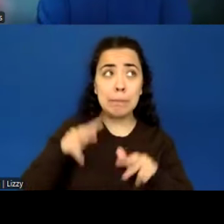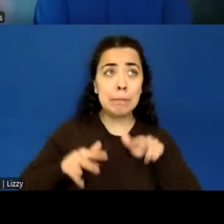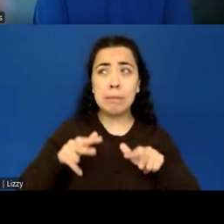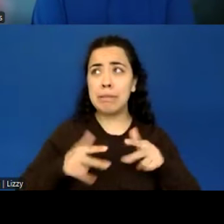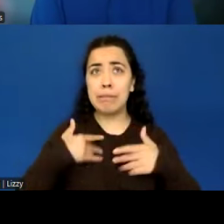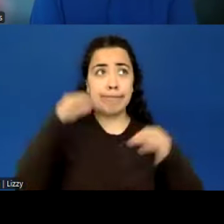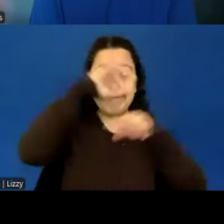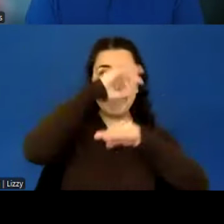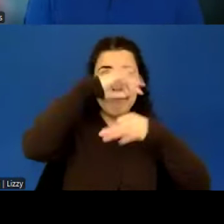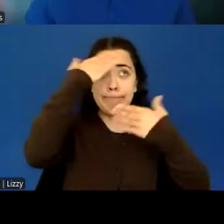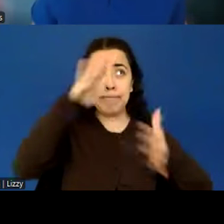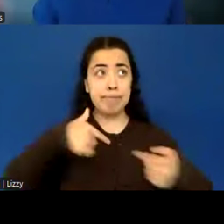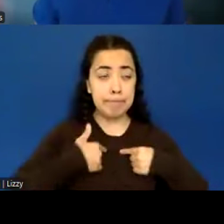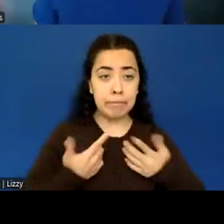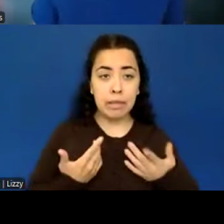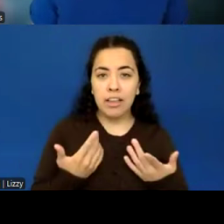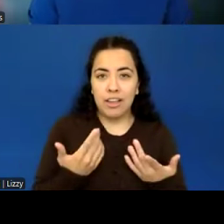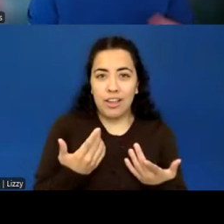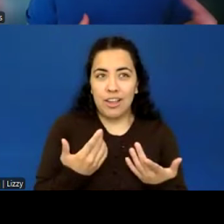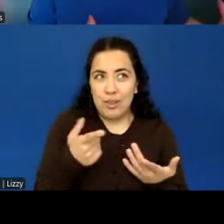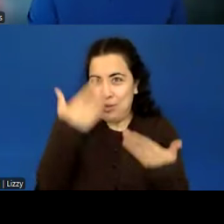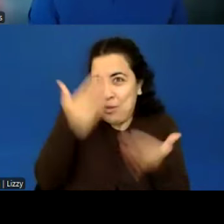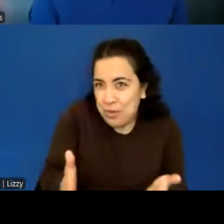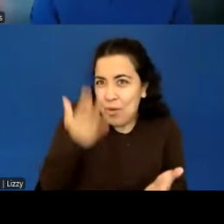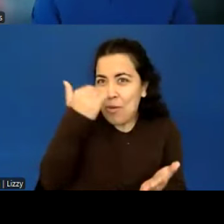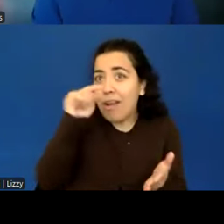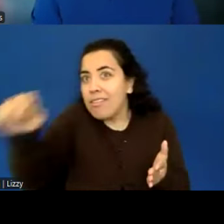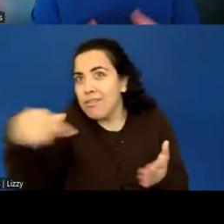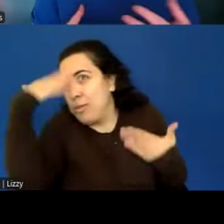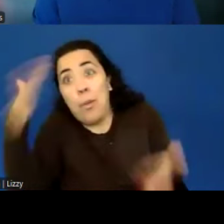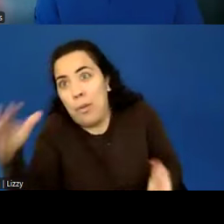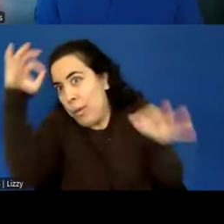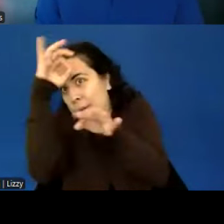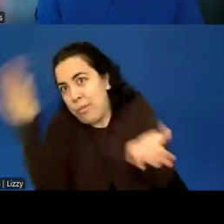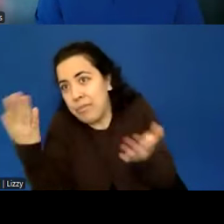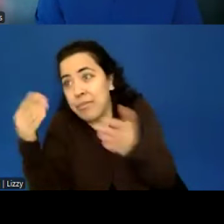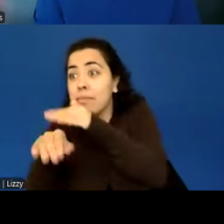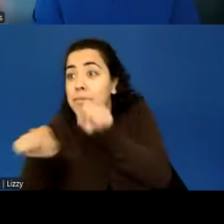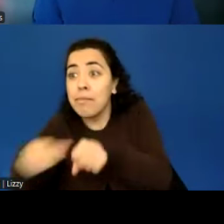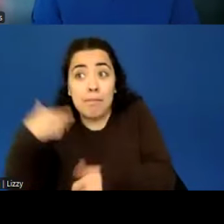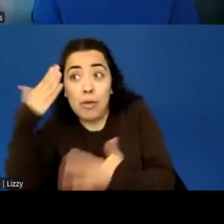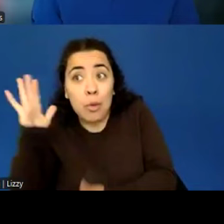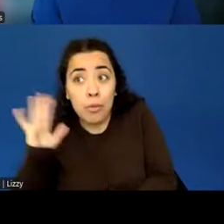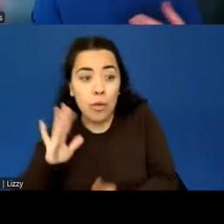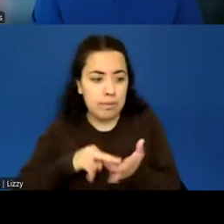it's one of those situations you don't know what you don't know. You didn't know what accessibility took, you didn't know what kind of issues you were going to get.